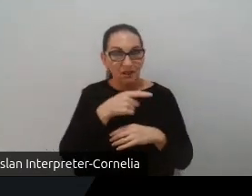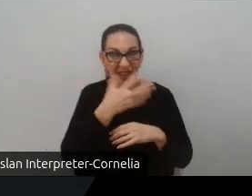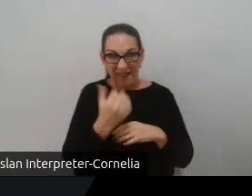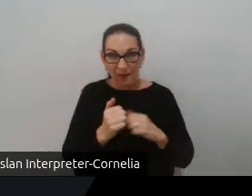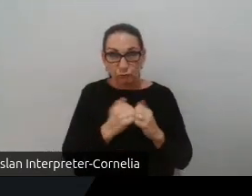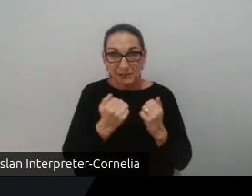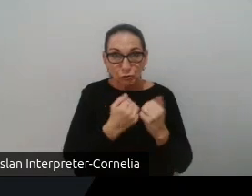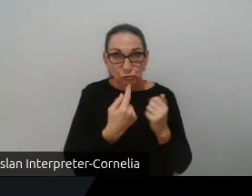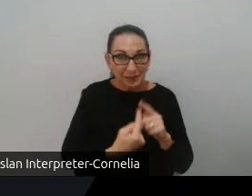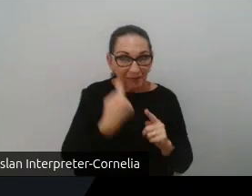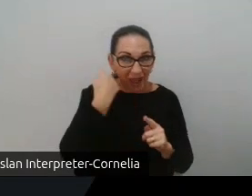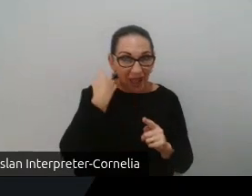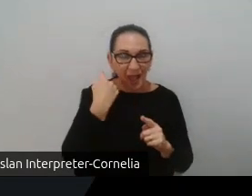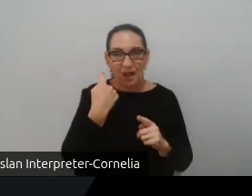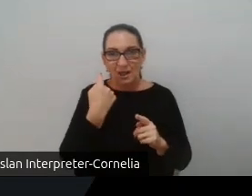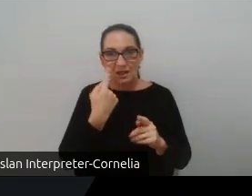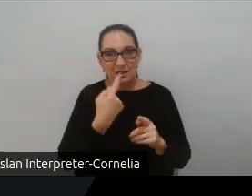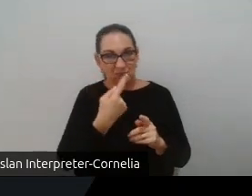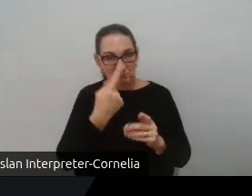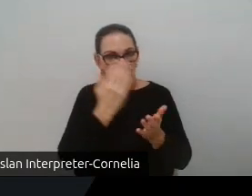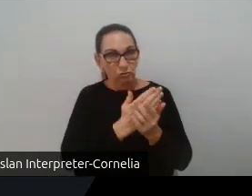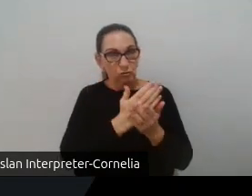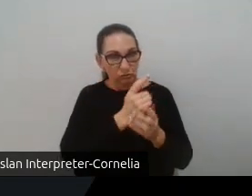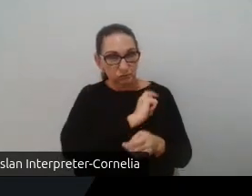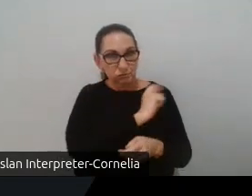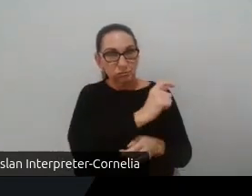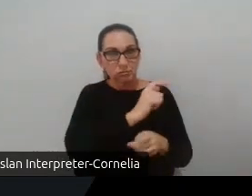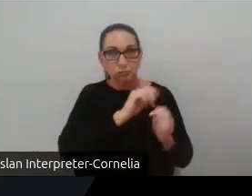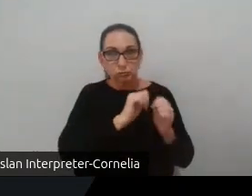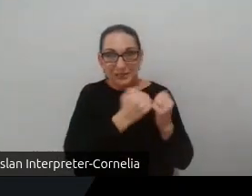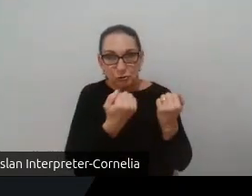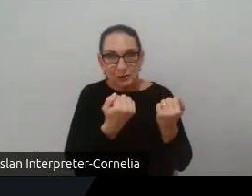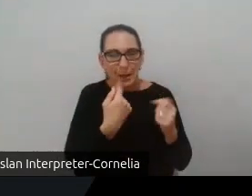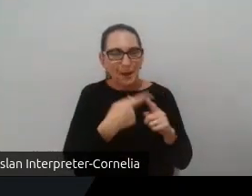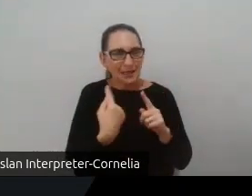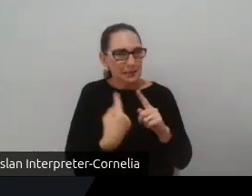he's been convicted of breaches and what those criminal outcomes look like. That's important